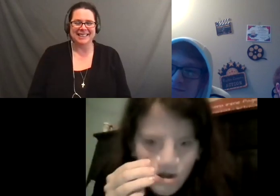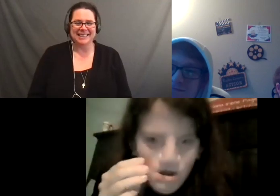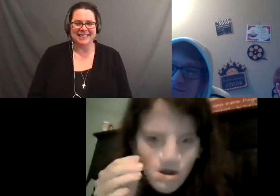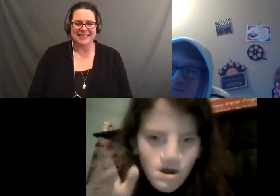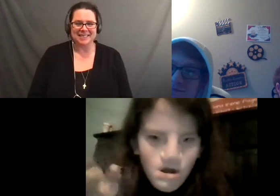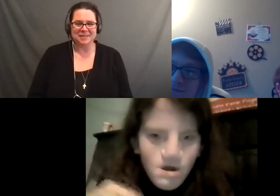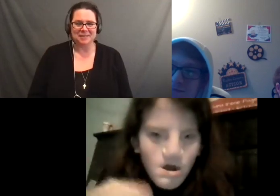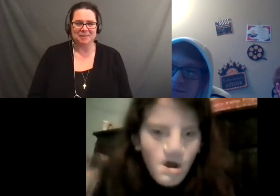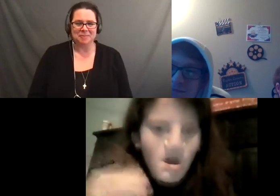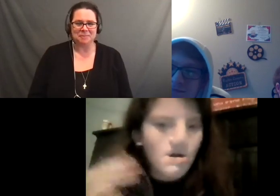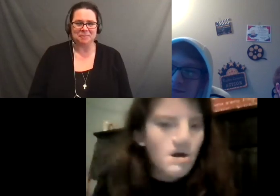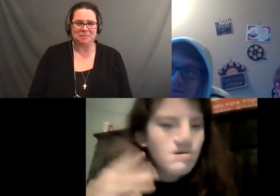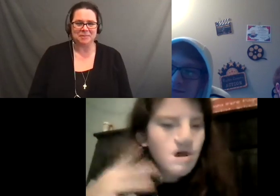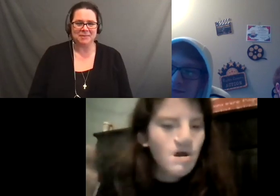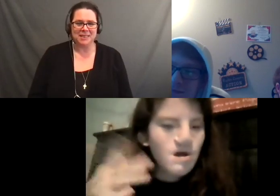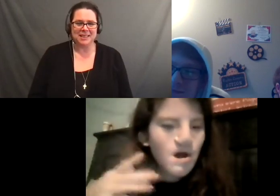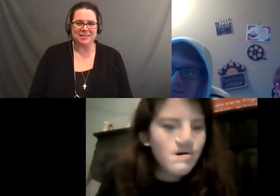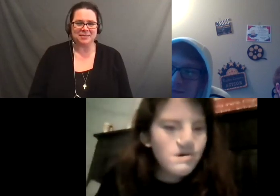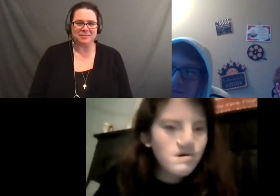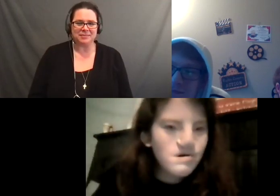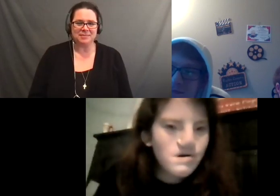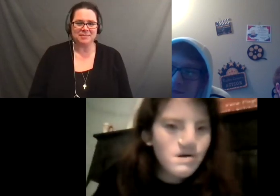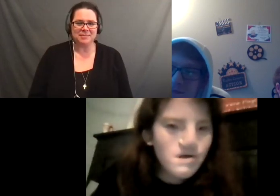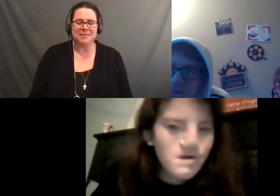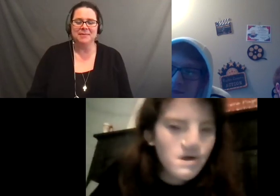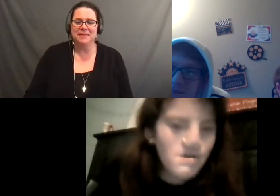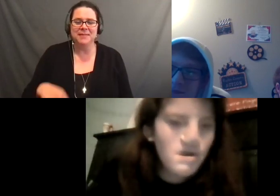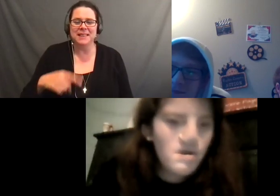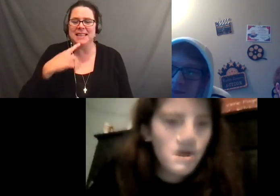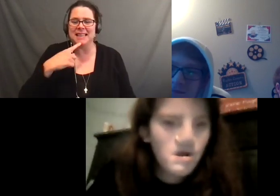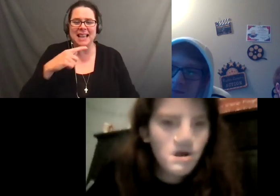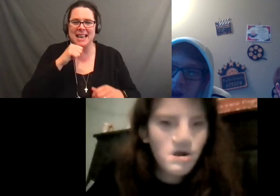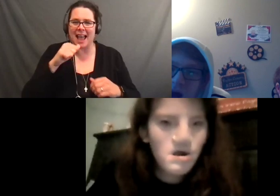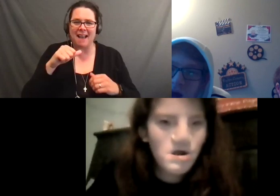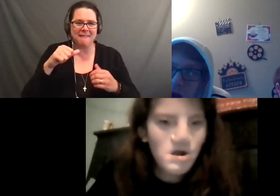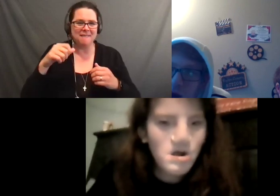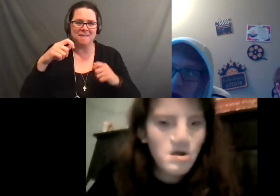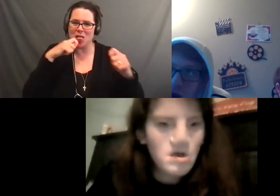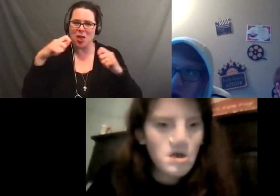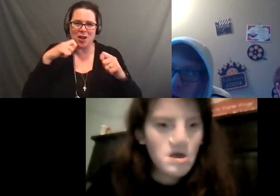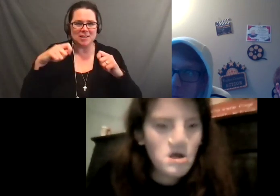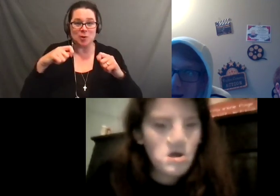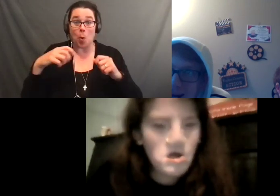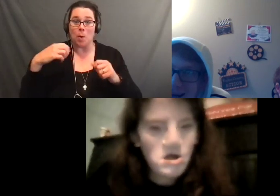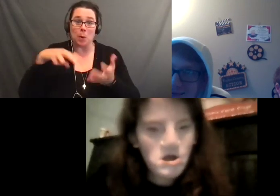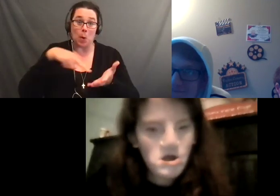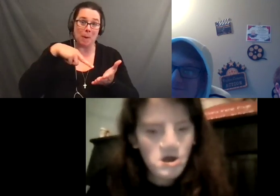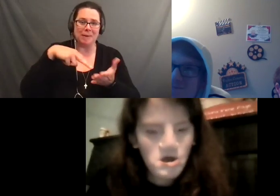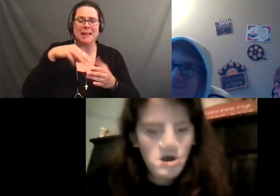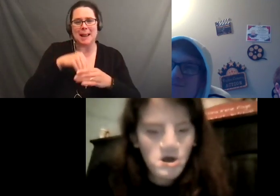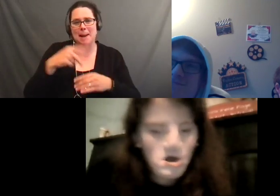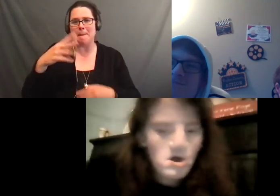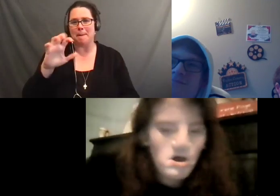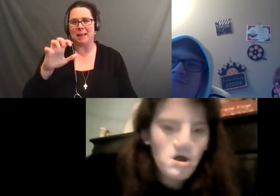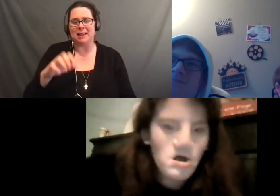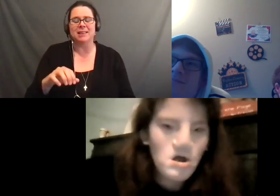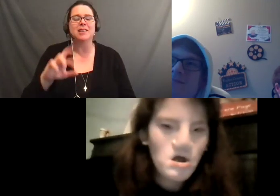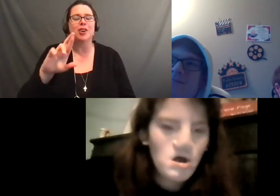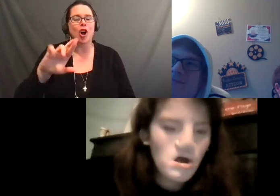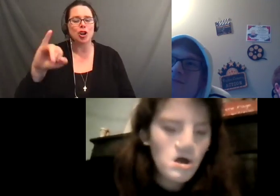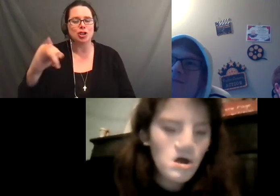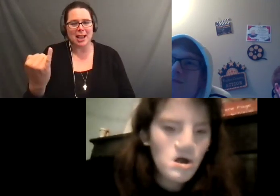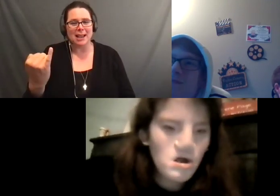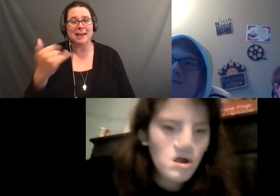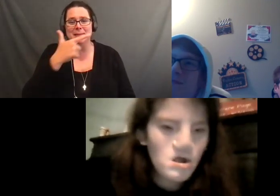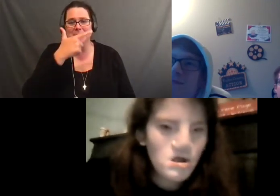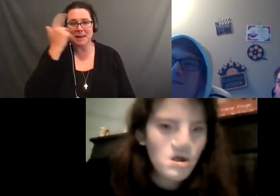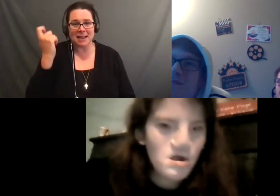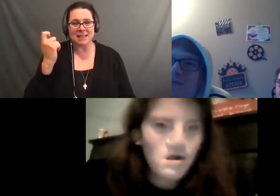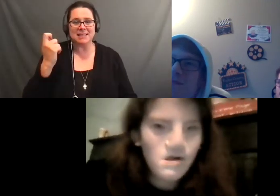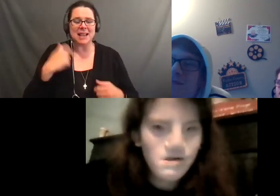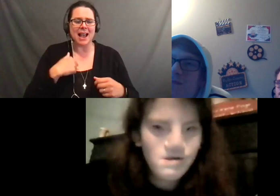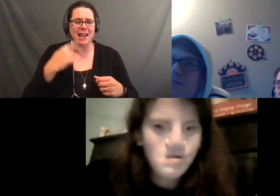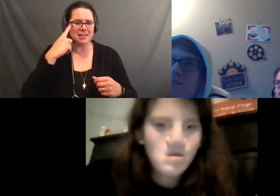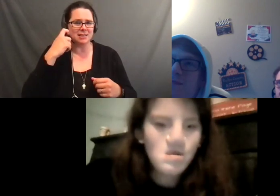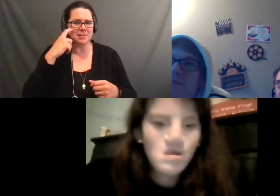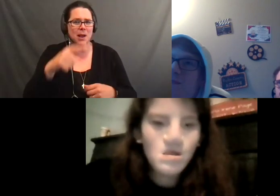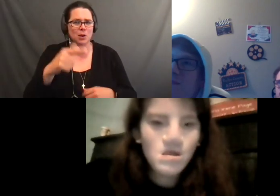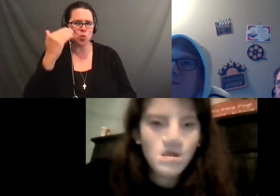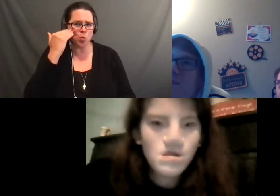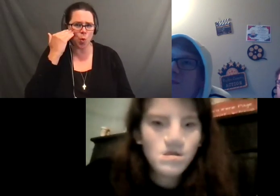do you like to go bowling with? >> Austin s mom: Who do you go bowling with?